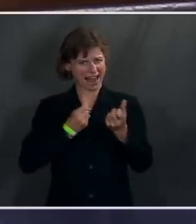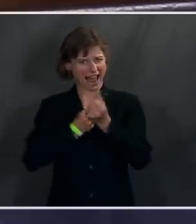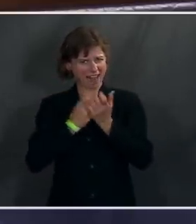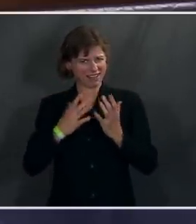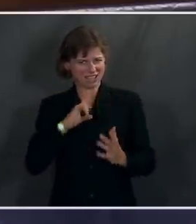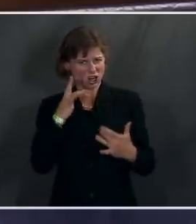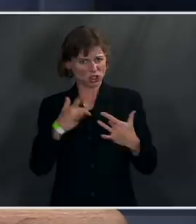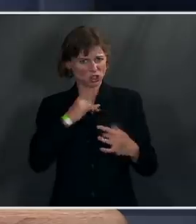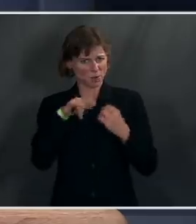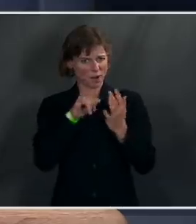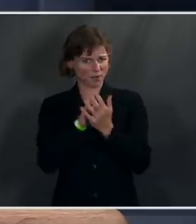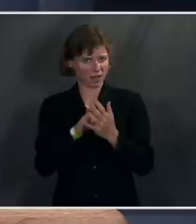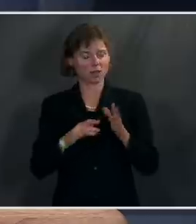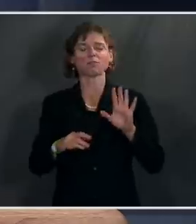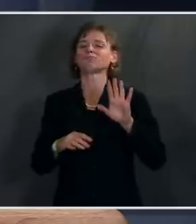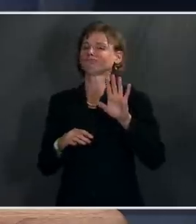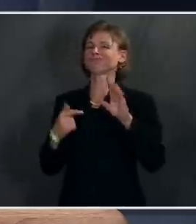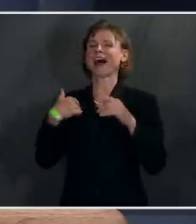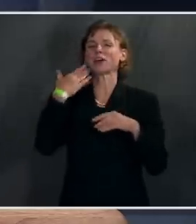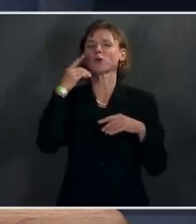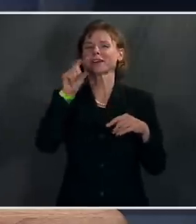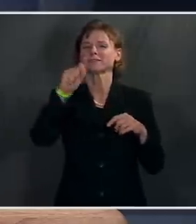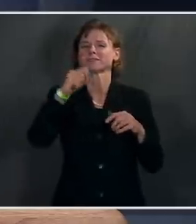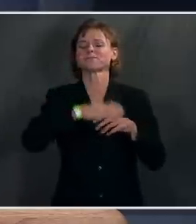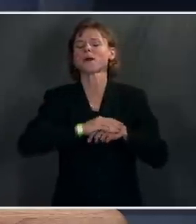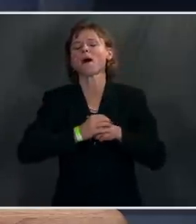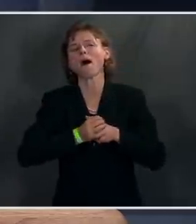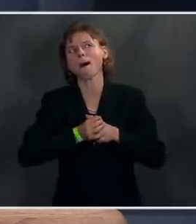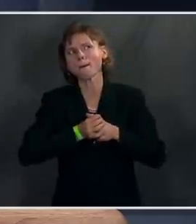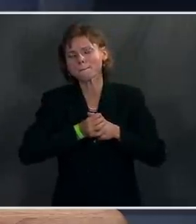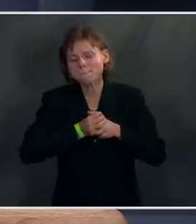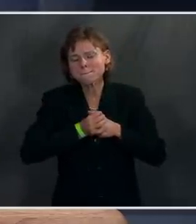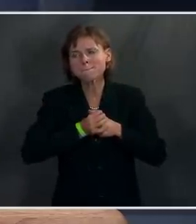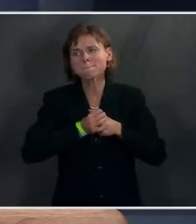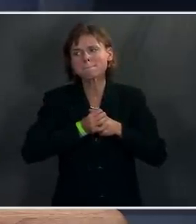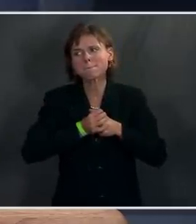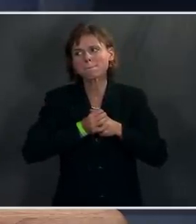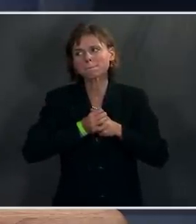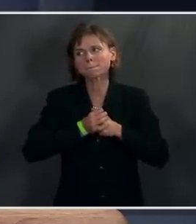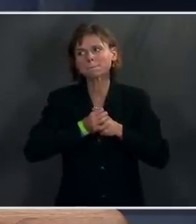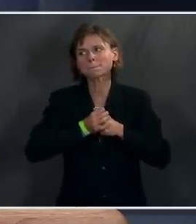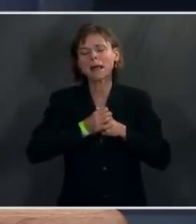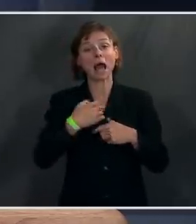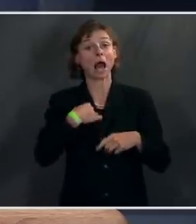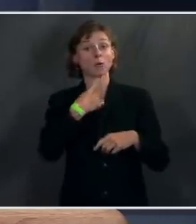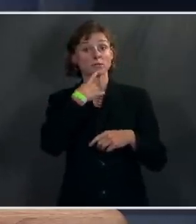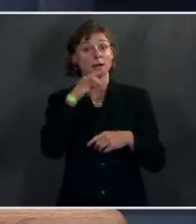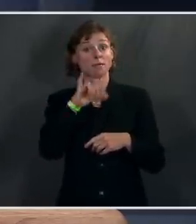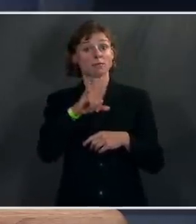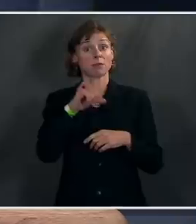Ms. Psaki: Certainly, I know it has been, I would just say that continuing to take policy steps